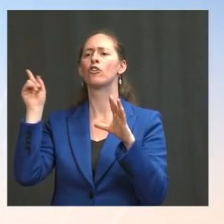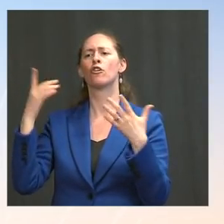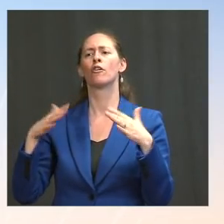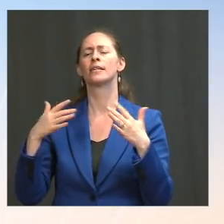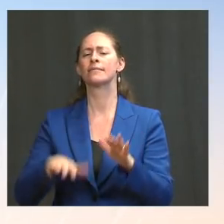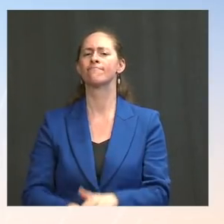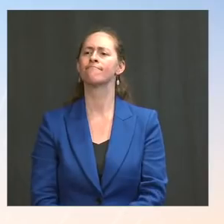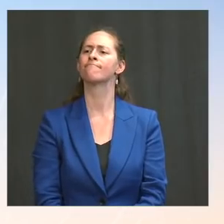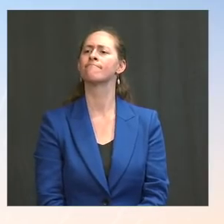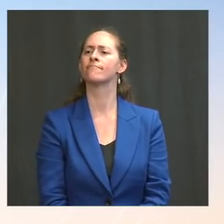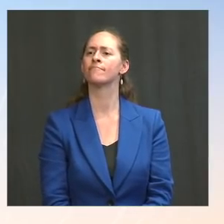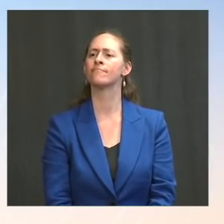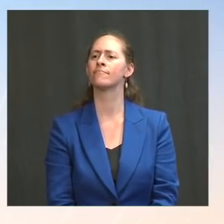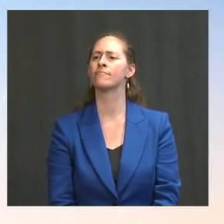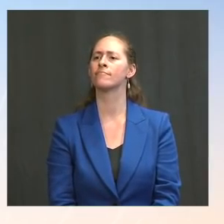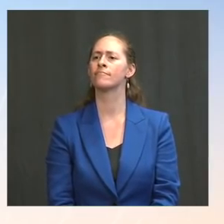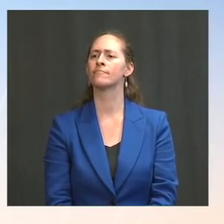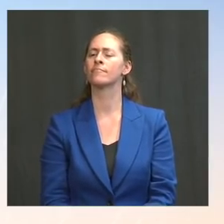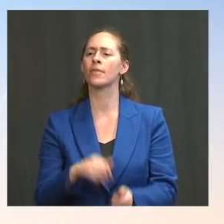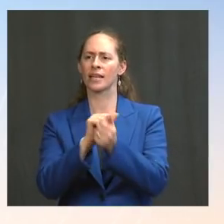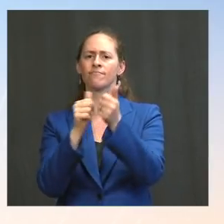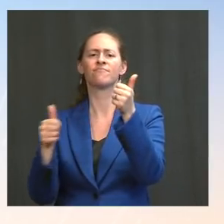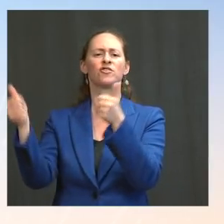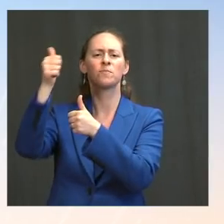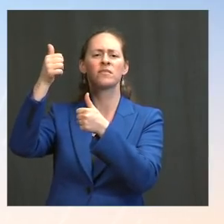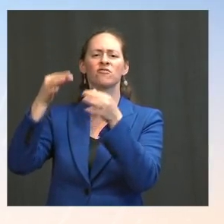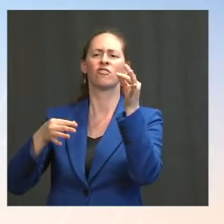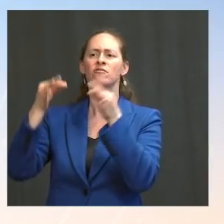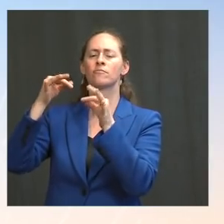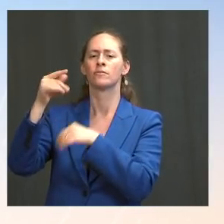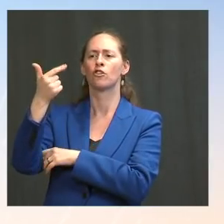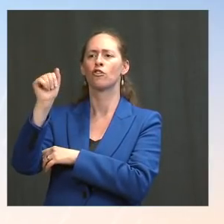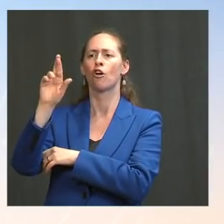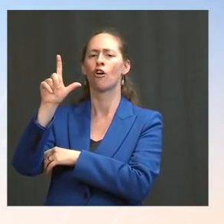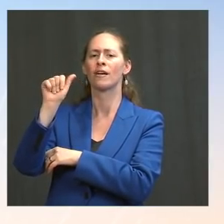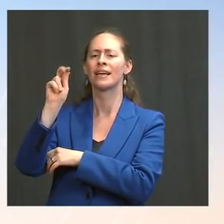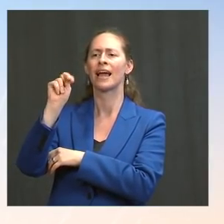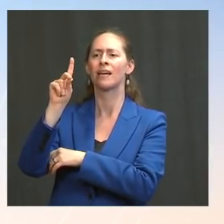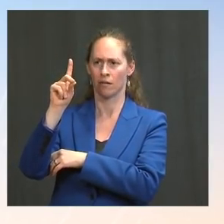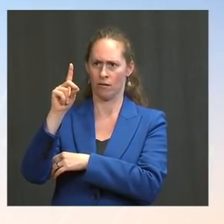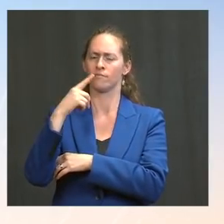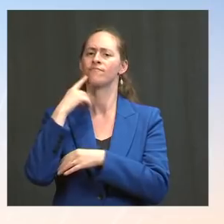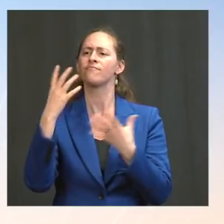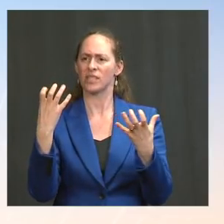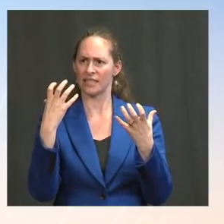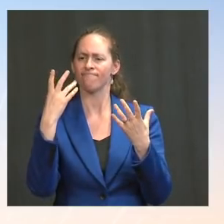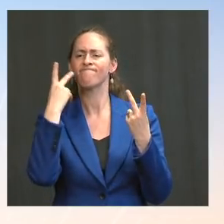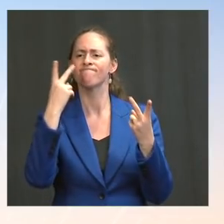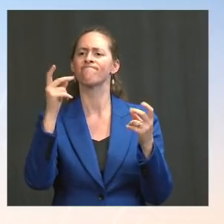that he wanted to see an end to executions. And the announcement that was made today is --